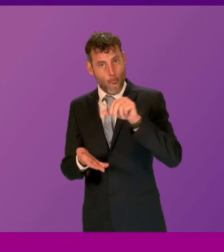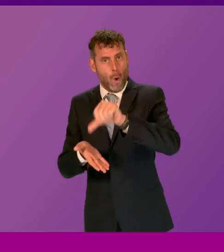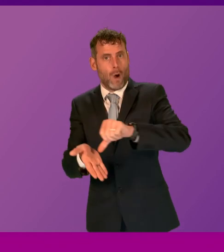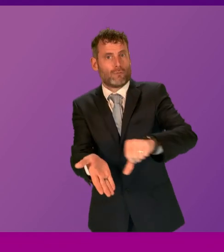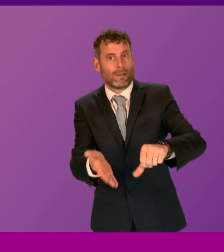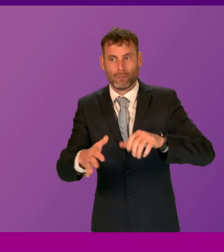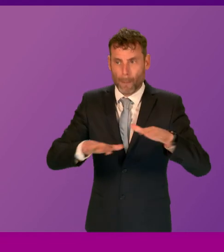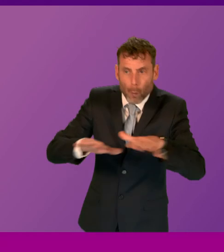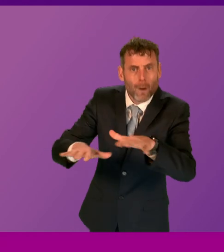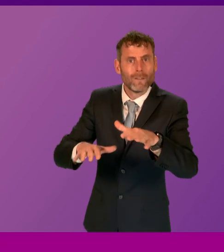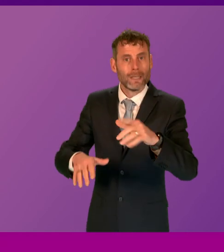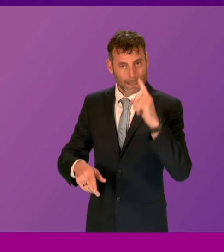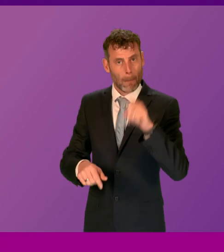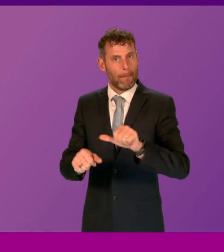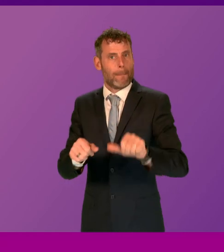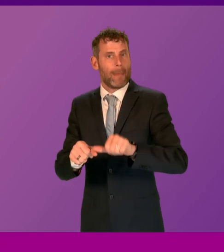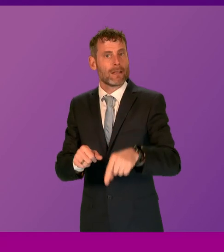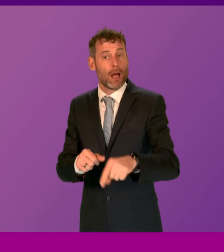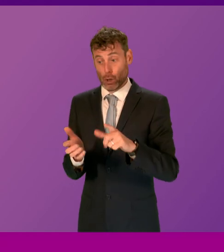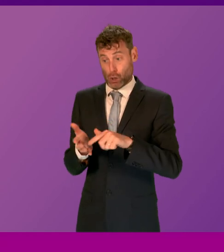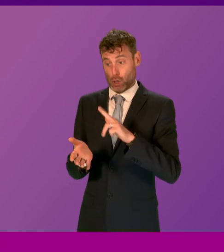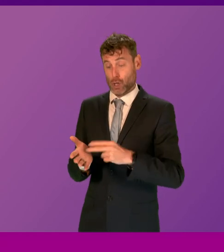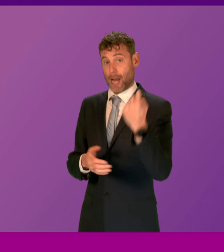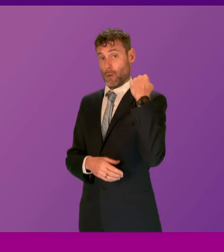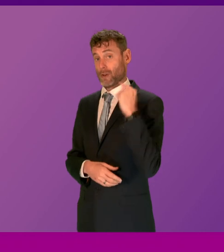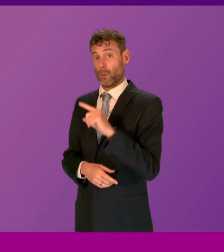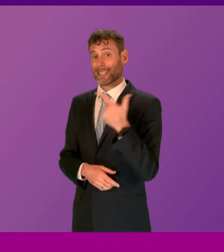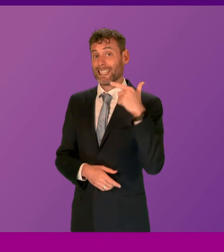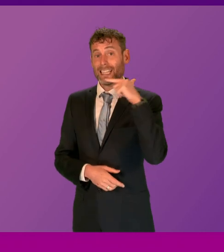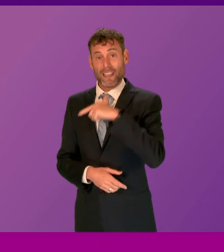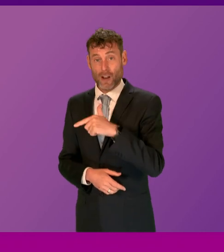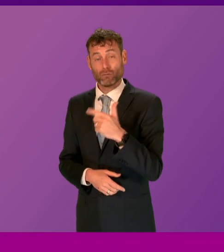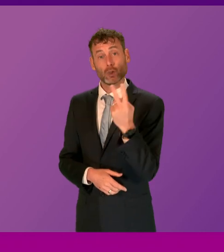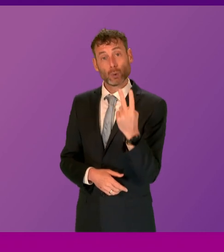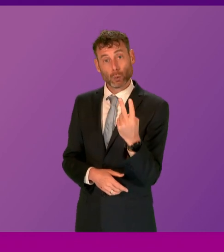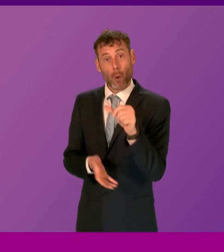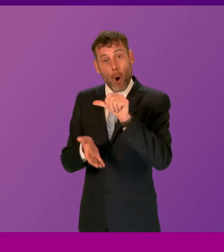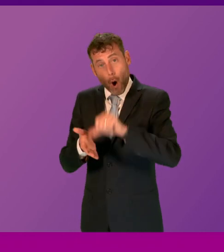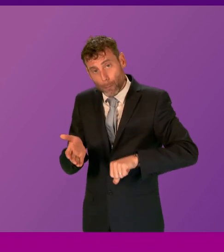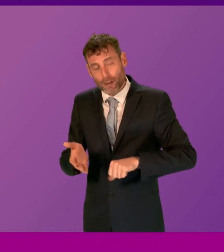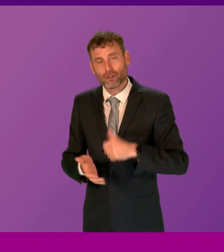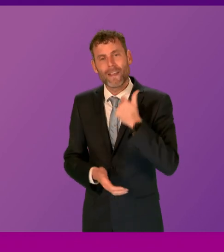In January this year, 702 operations were carried out each day, which compares with